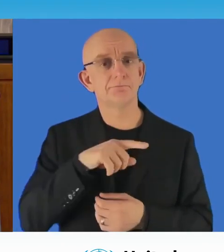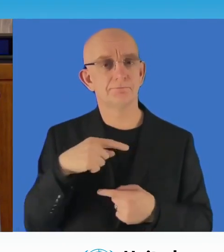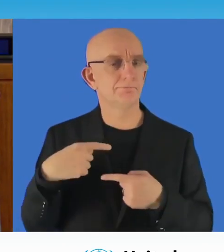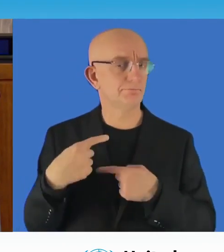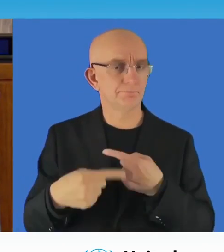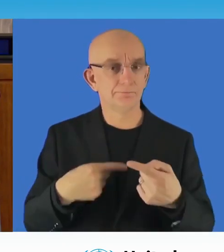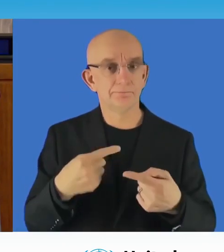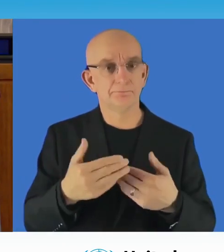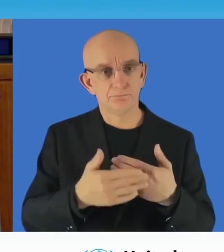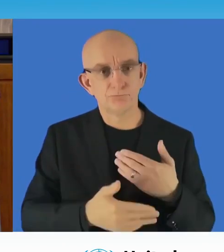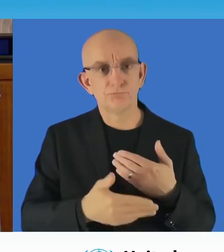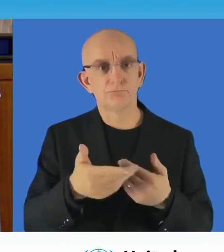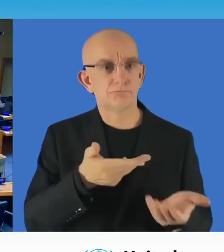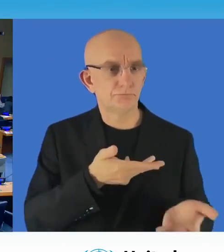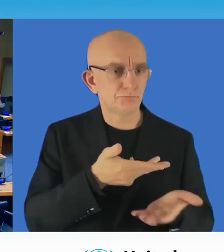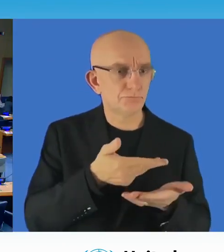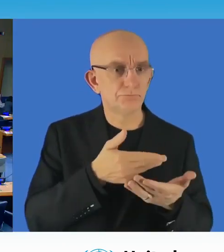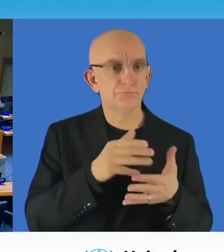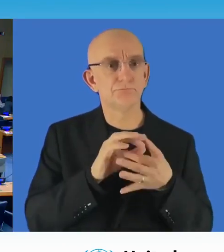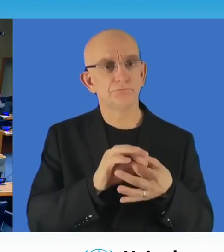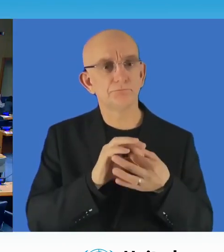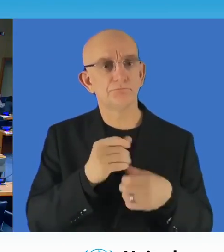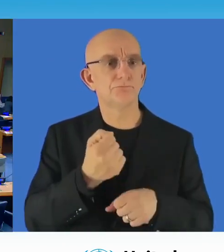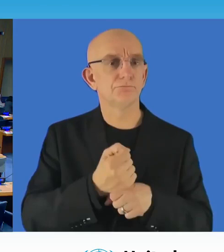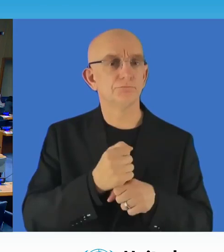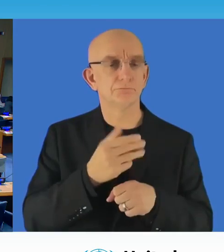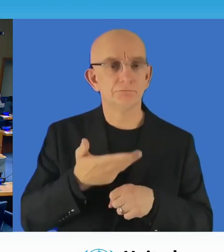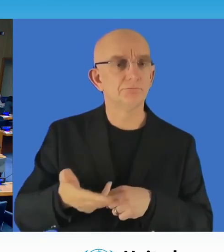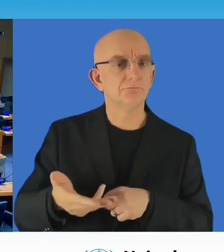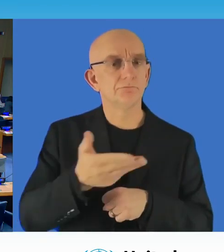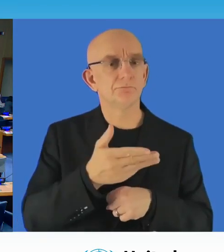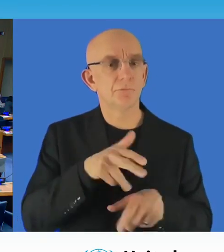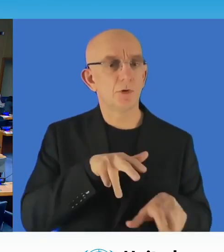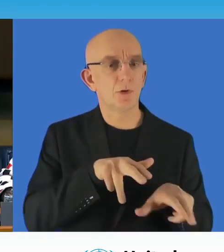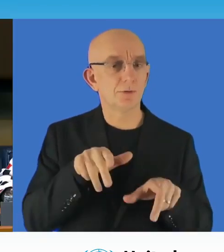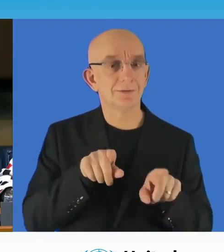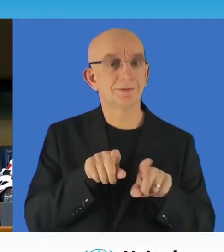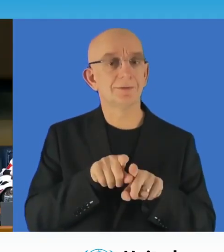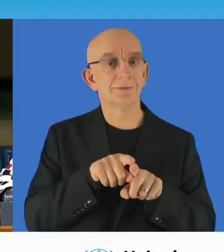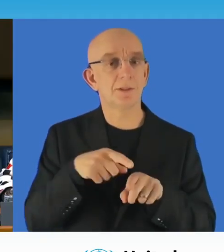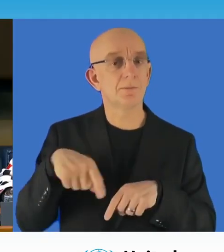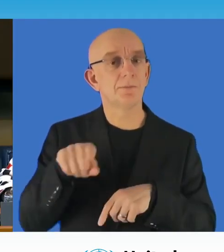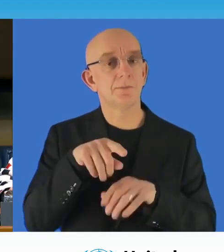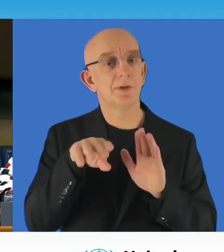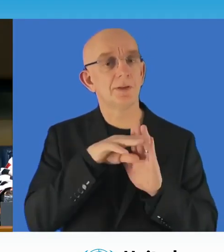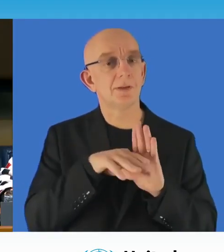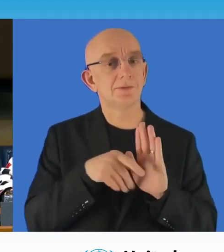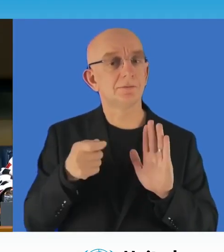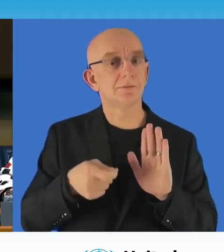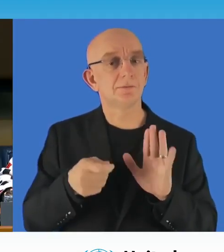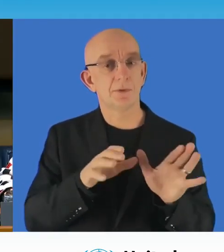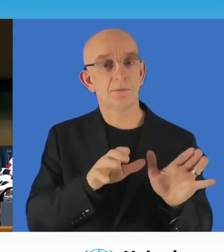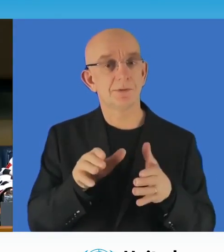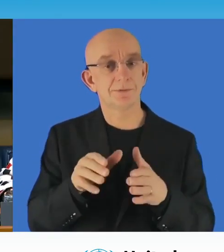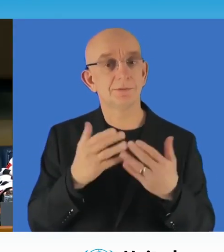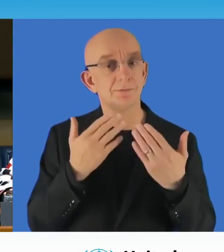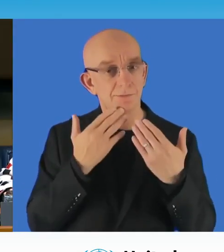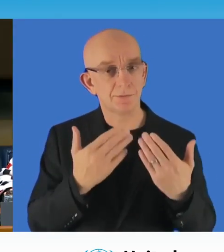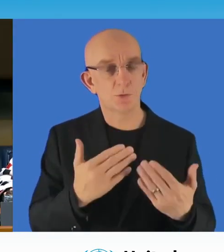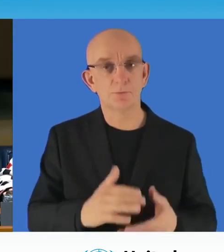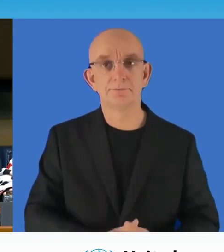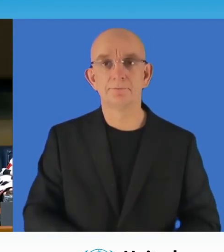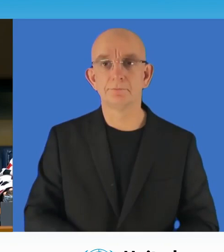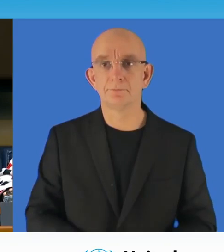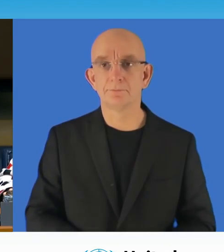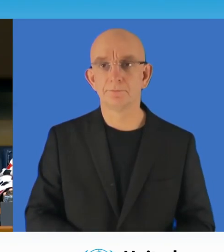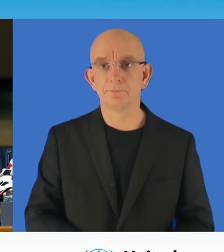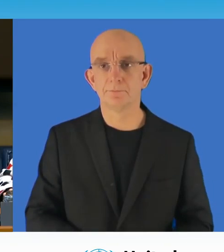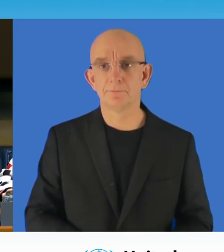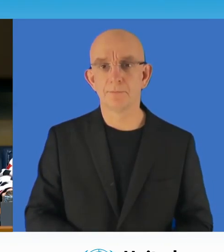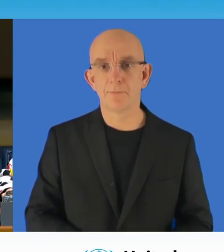a Academia legislative party thank you I thank the I thank the representative of Republic of